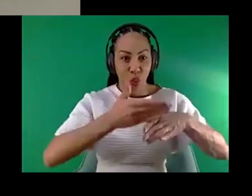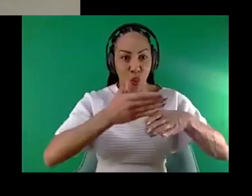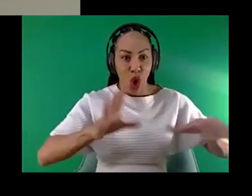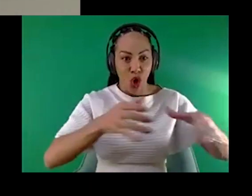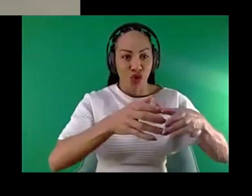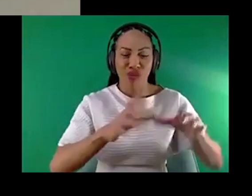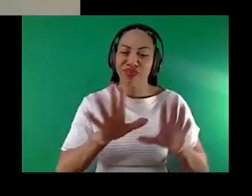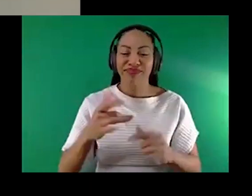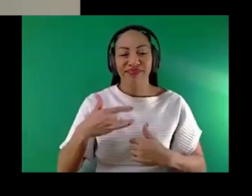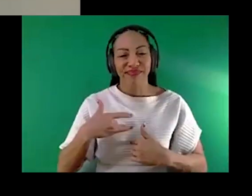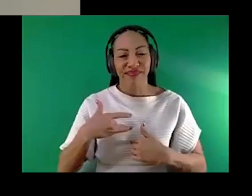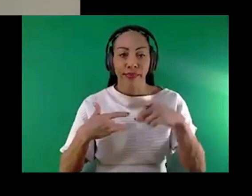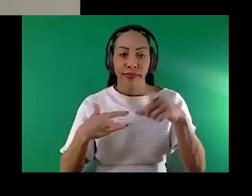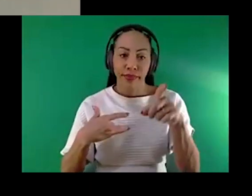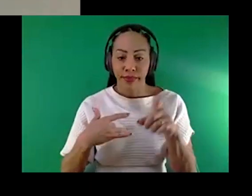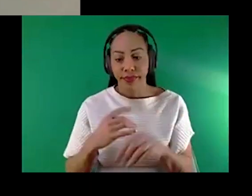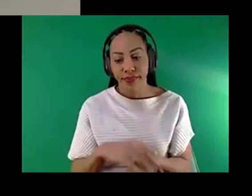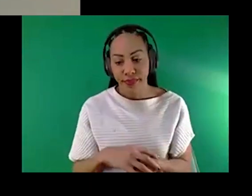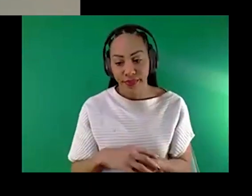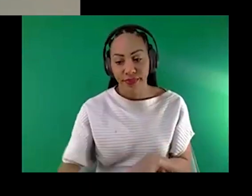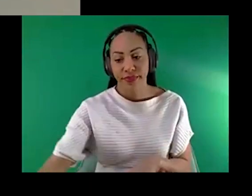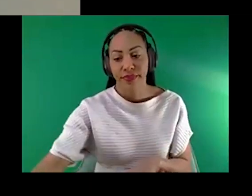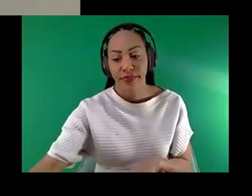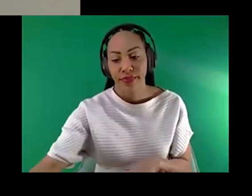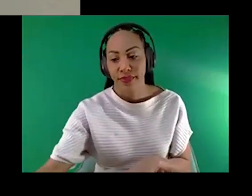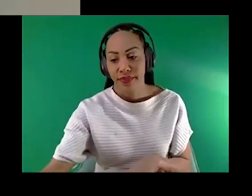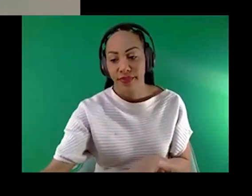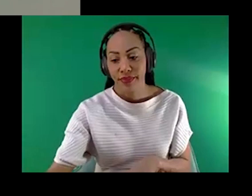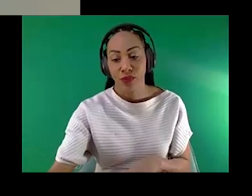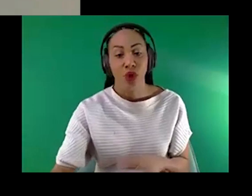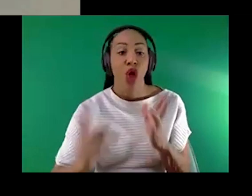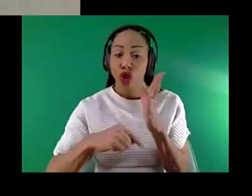when we talked through the eligibility questions uh we this the priority for